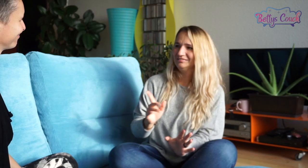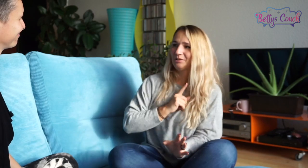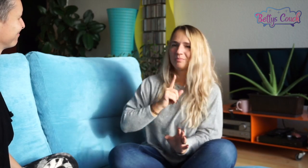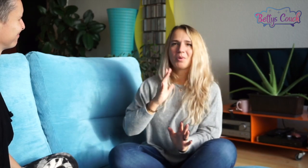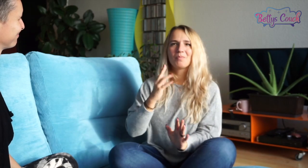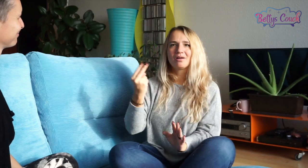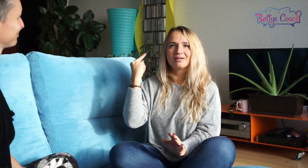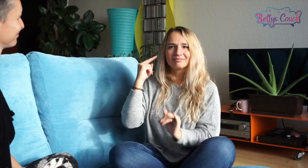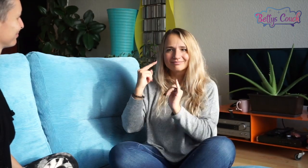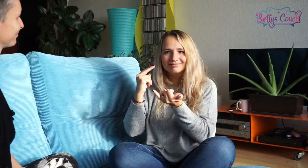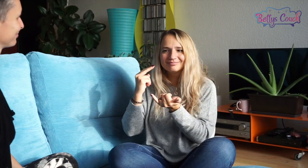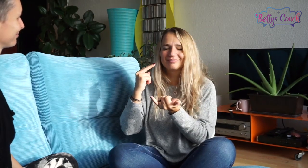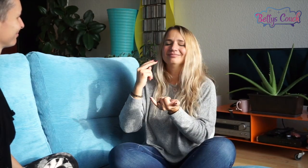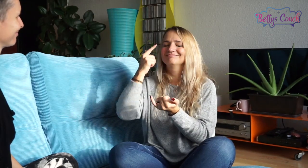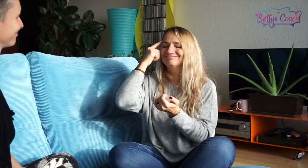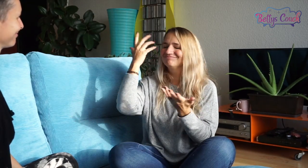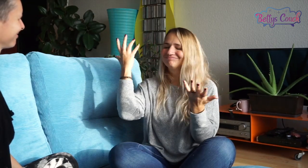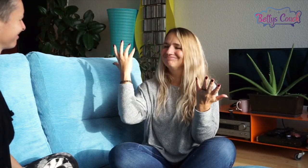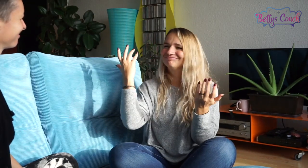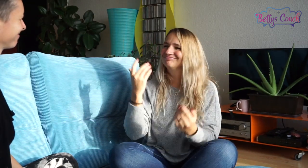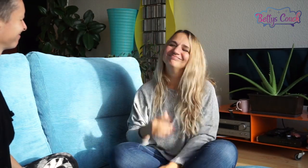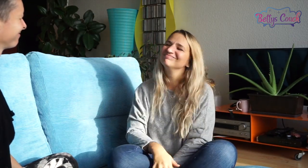Yes, sometimes I can't really believe it.